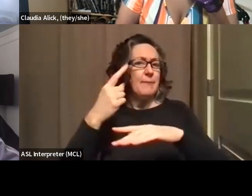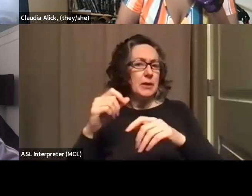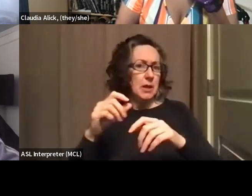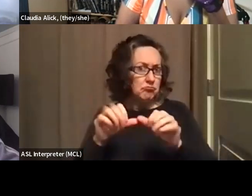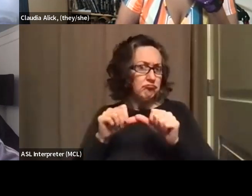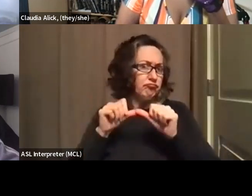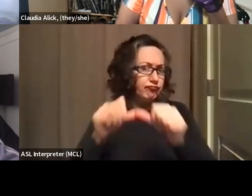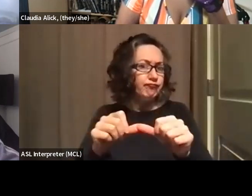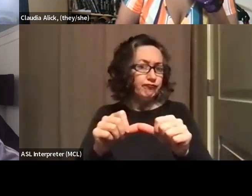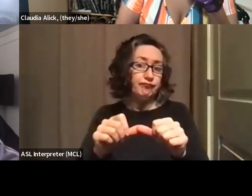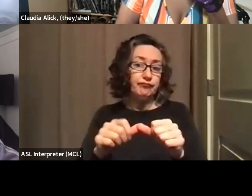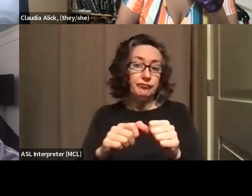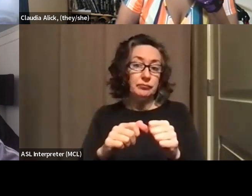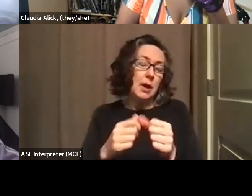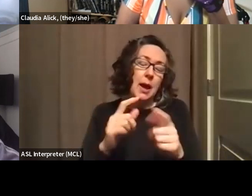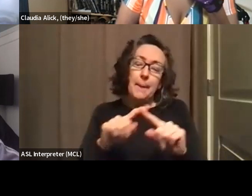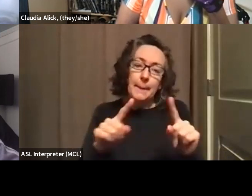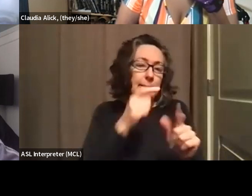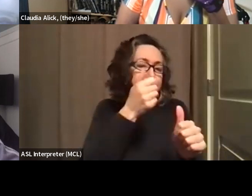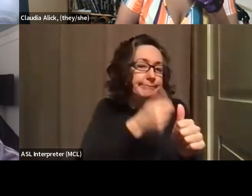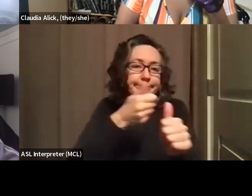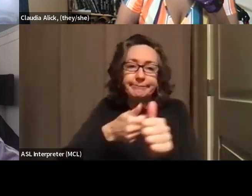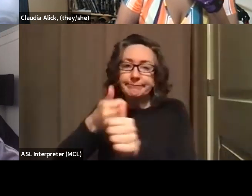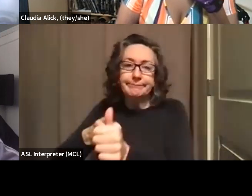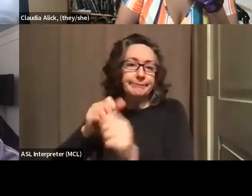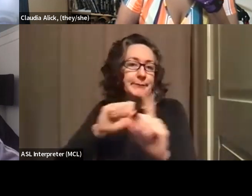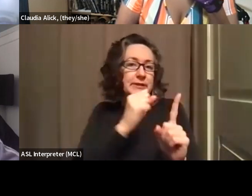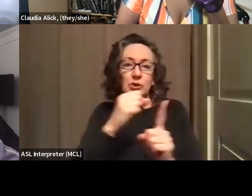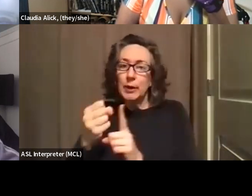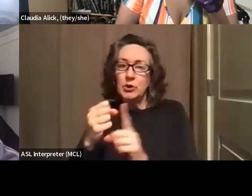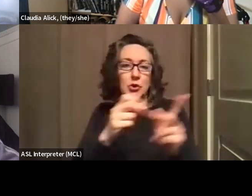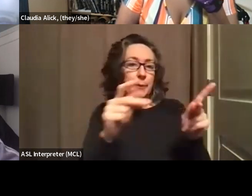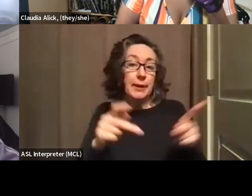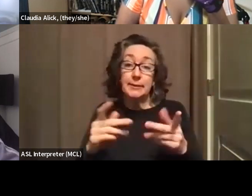And so yeah, I mean case by case, sometimes you have to just perform on the ground floor